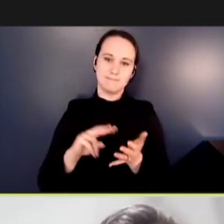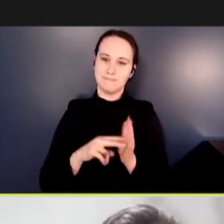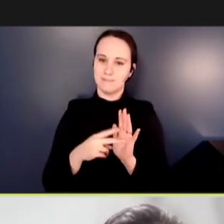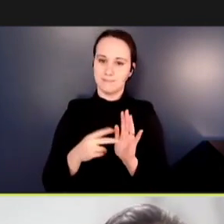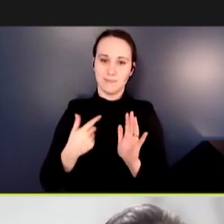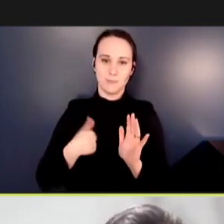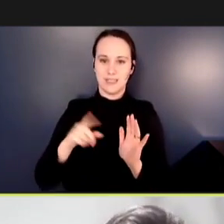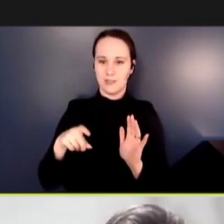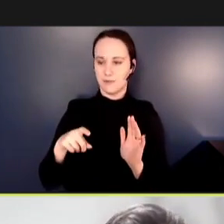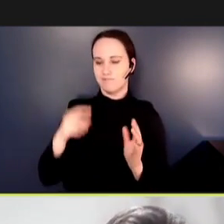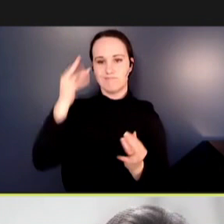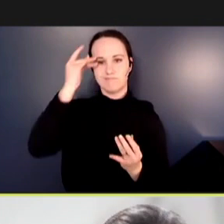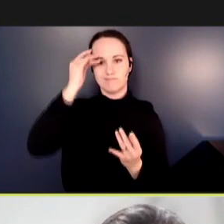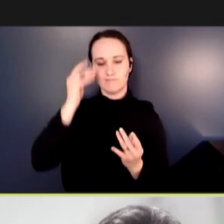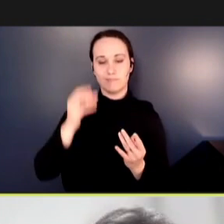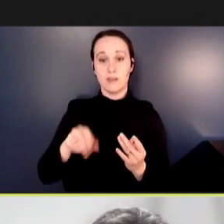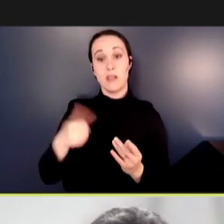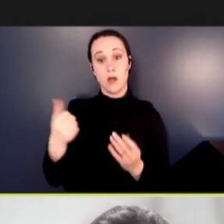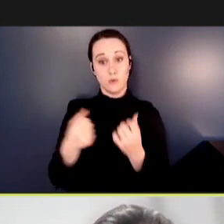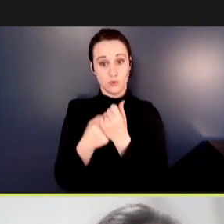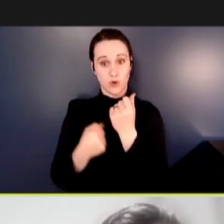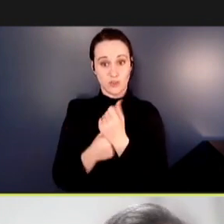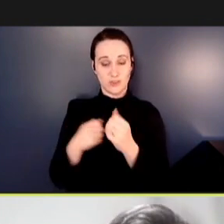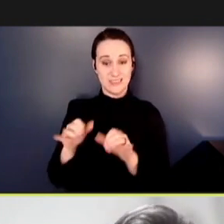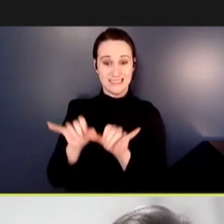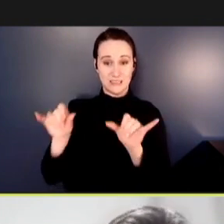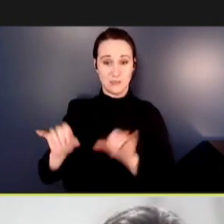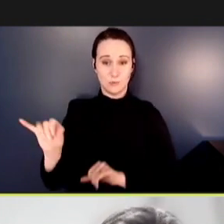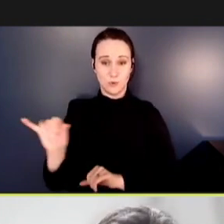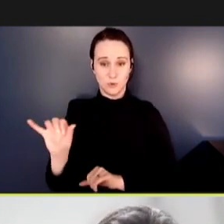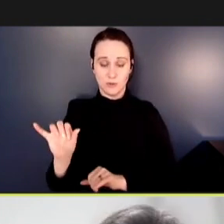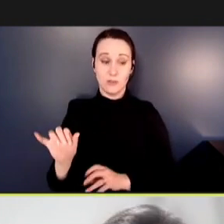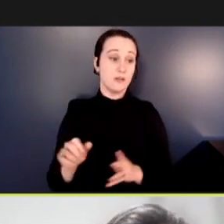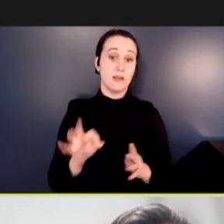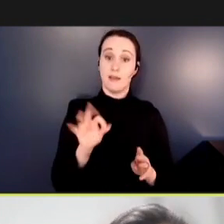again to have people in charge of ordering the vaccines, having enough storage space,